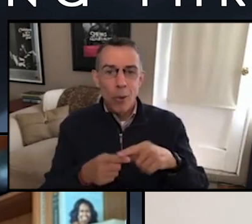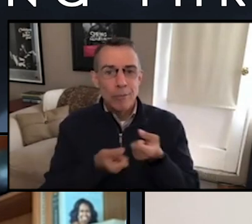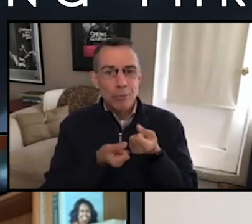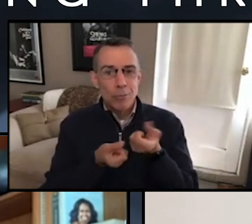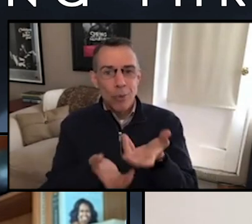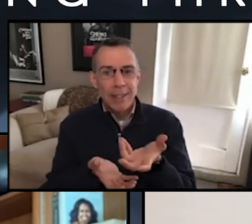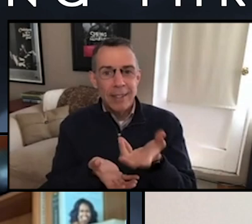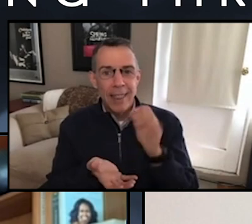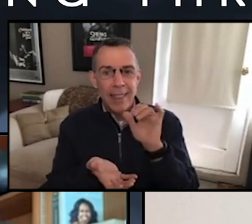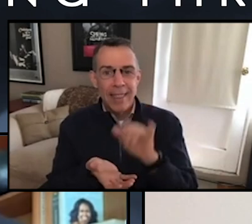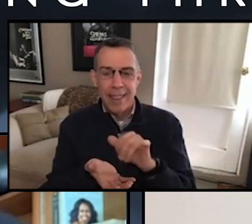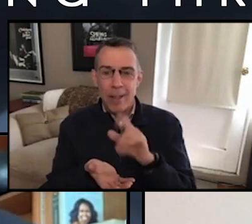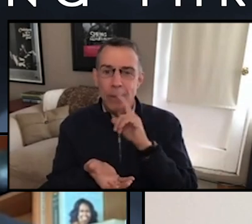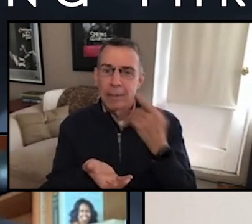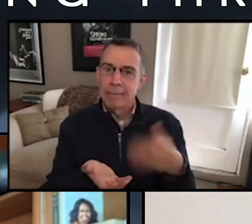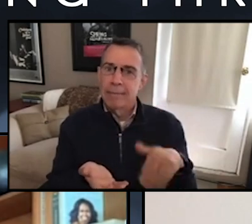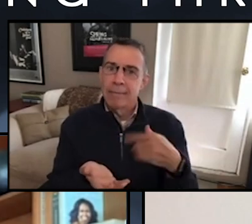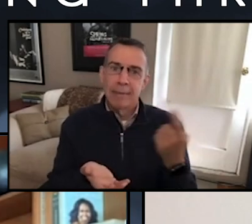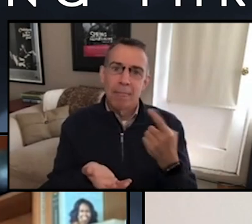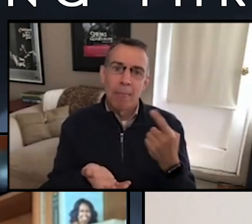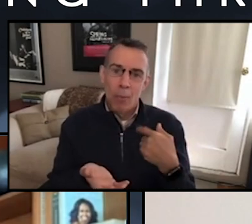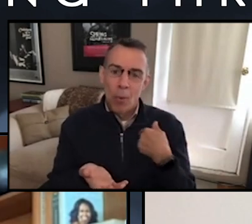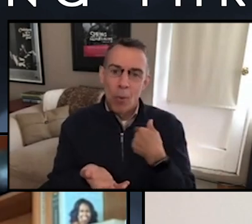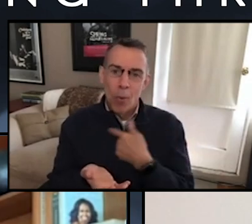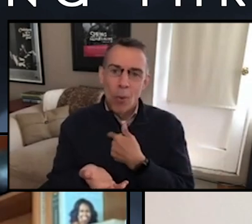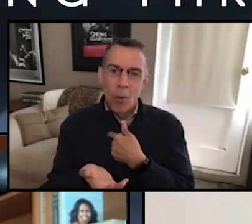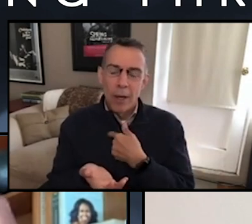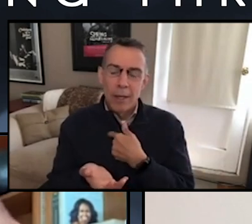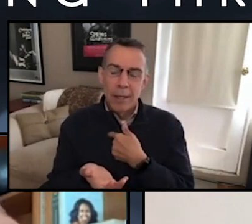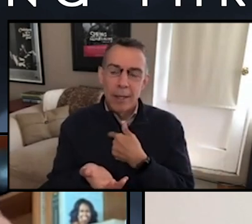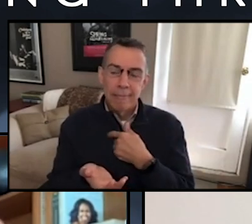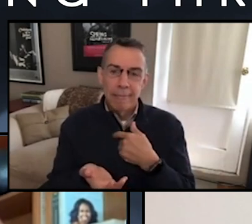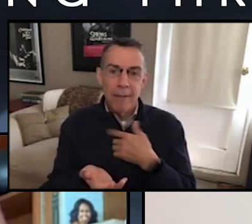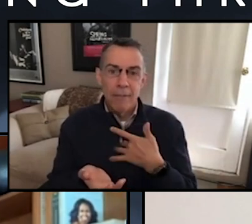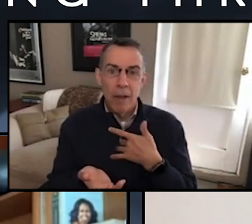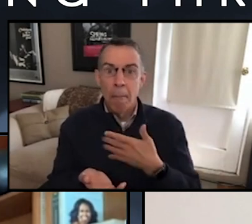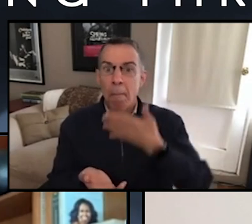something that has been even better than we could have imagined. Given the